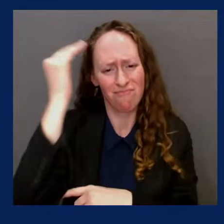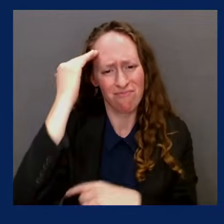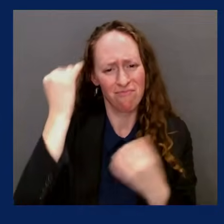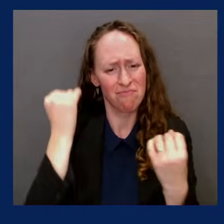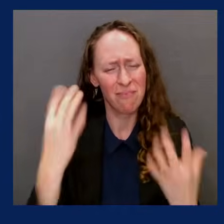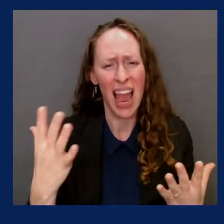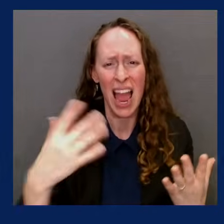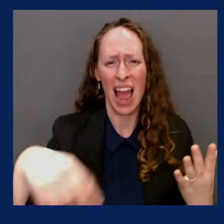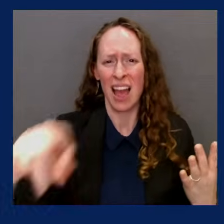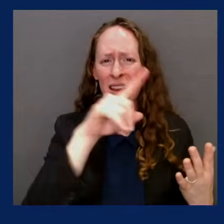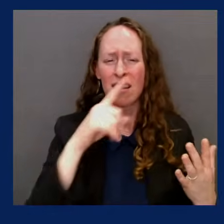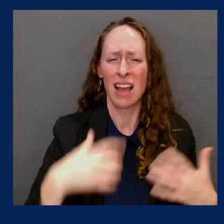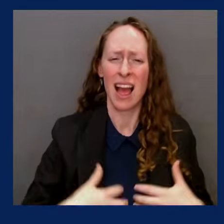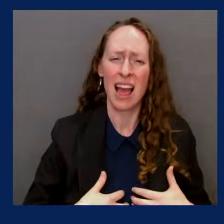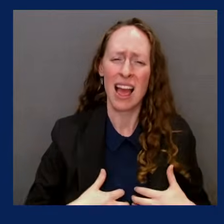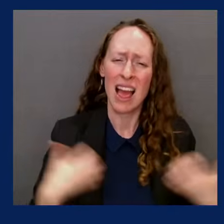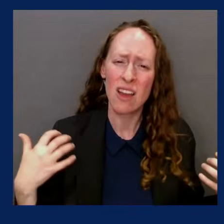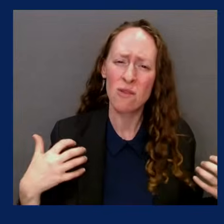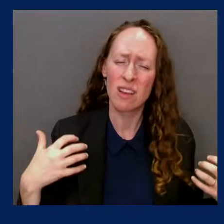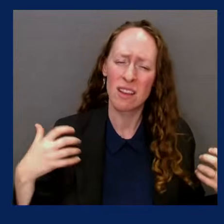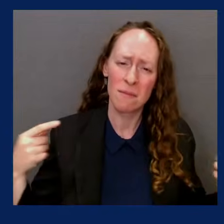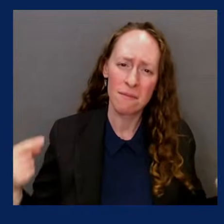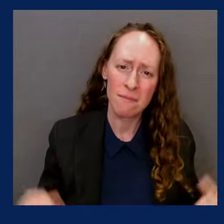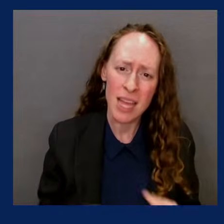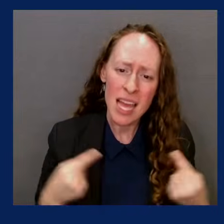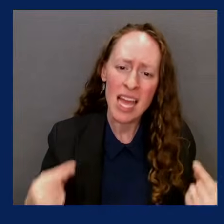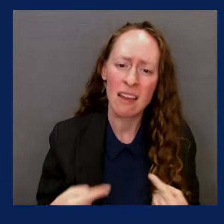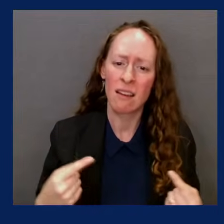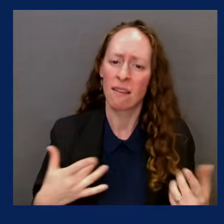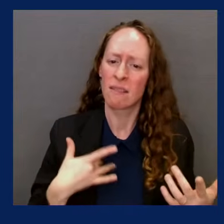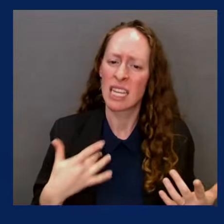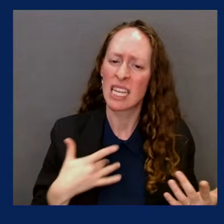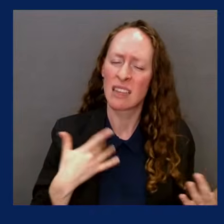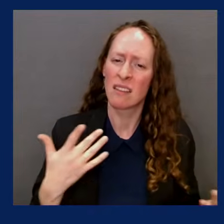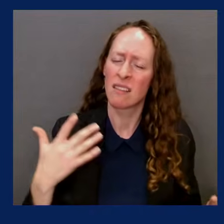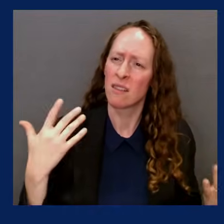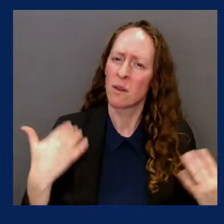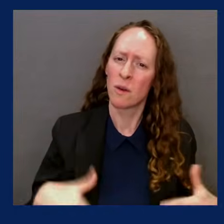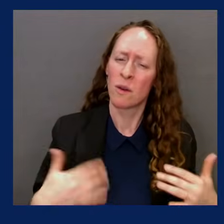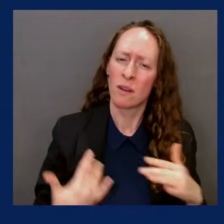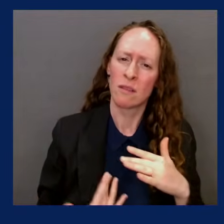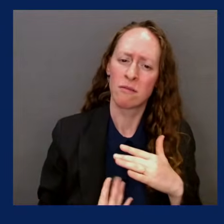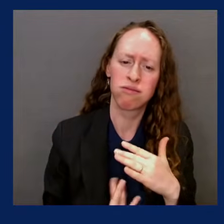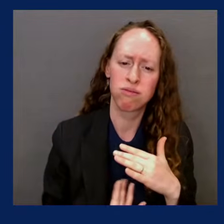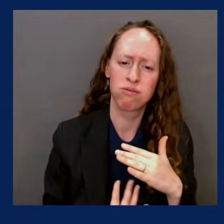after the brutally inflicted devastation by Hamas is completely understandable.